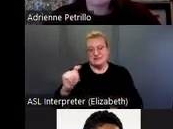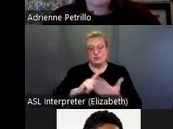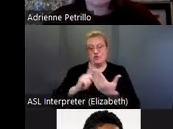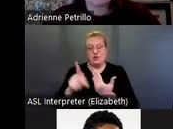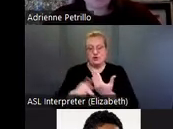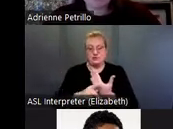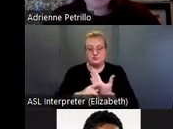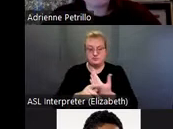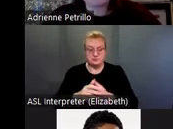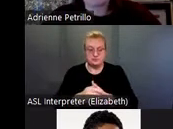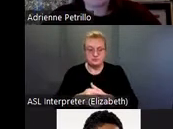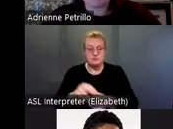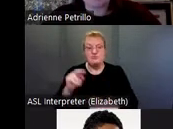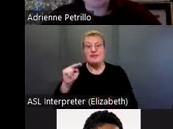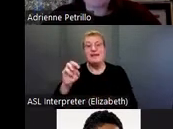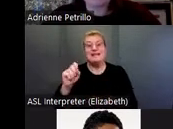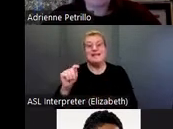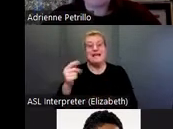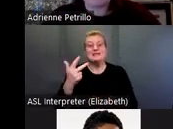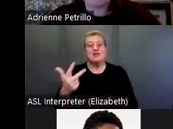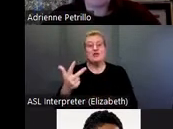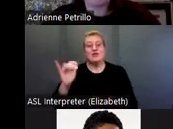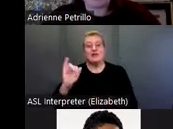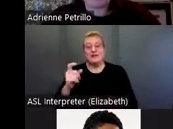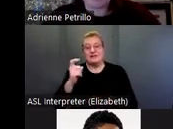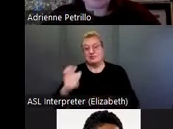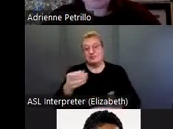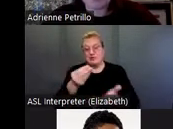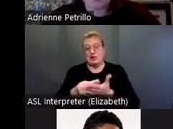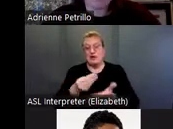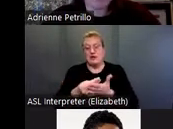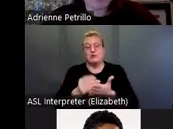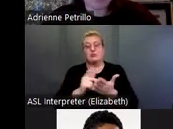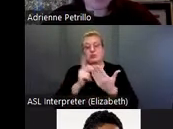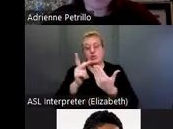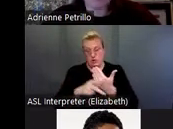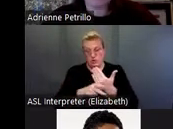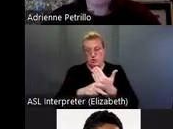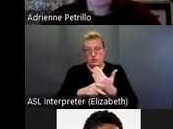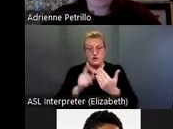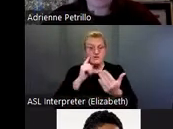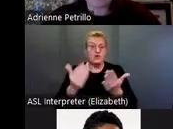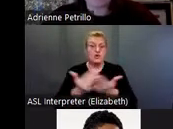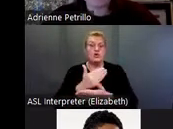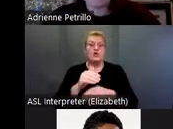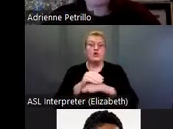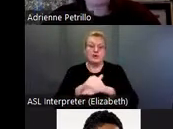NEST 3 is a grant program. There are, as Jane mentioned, New England States Touring or NEST.